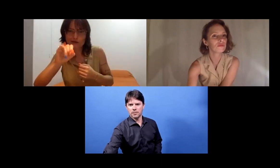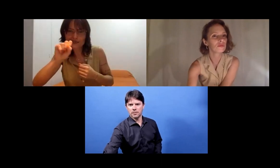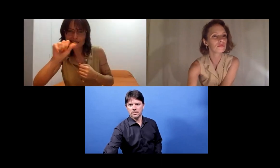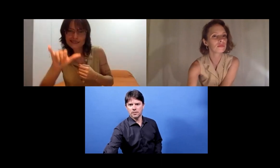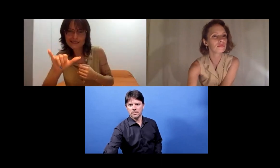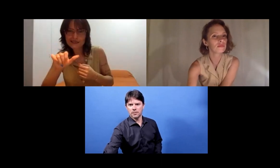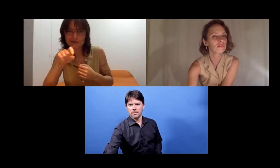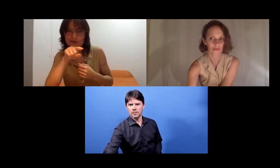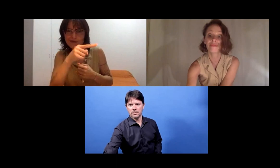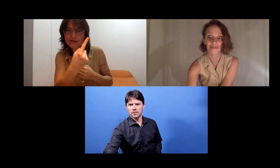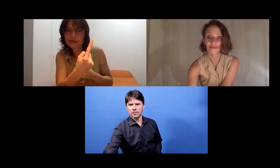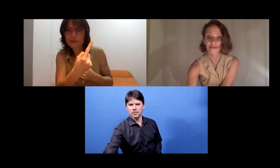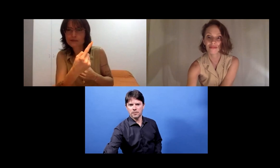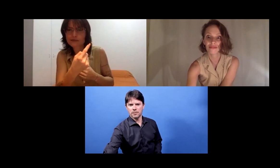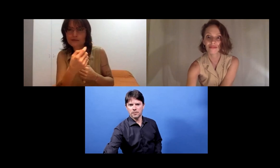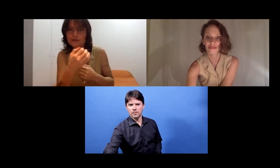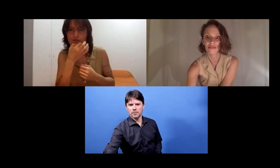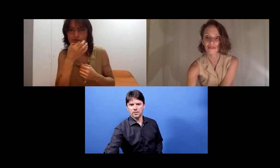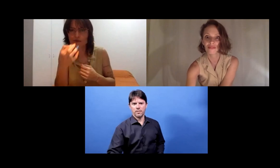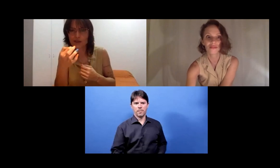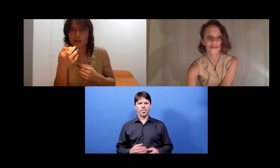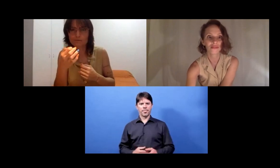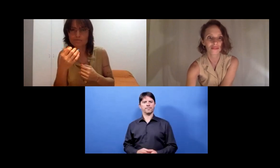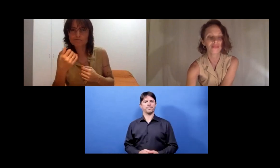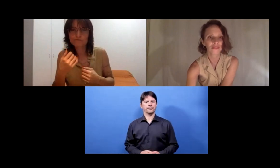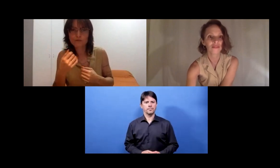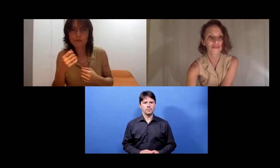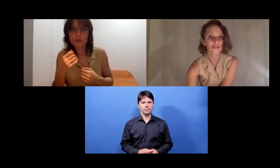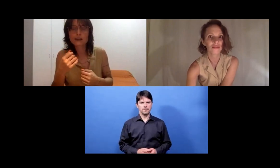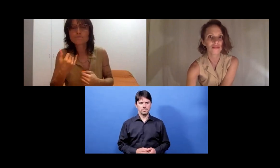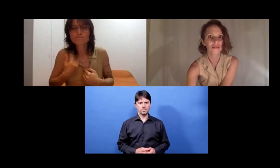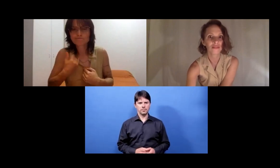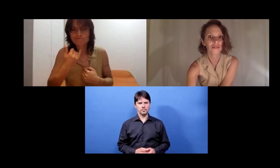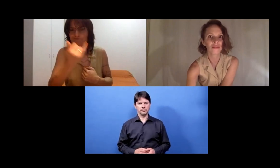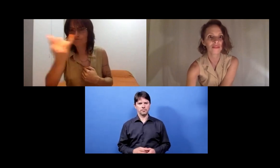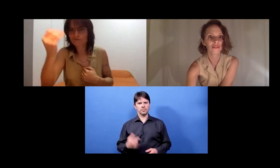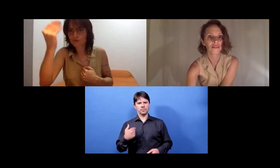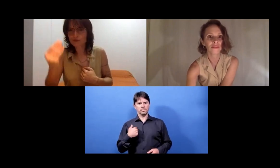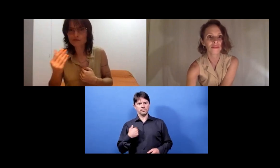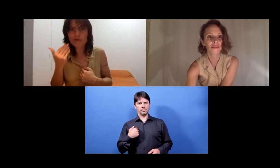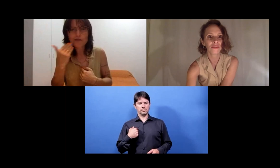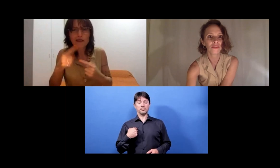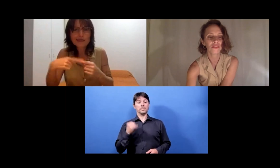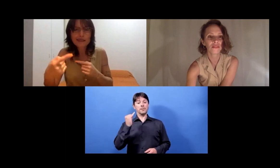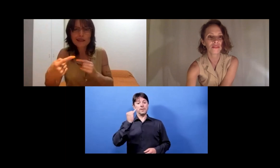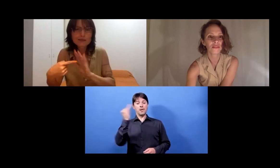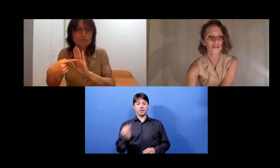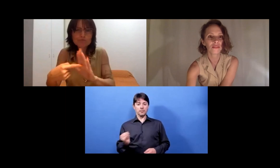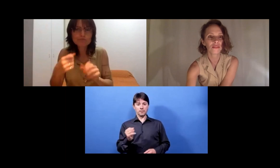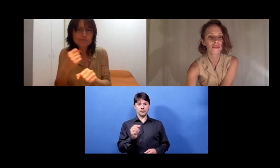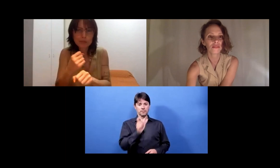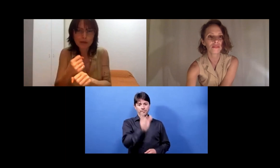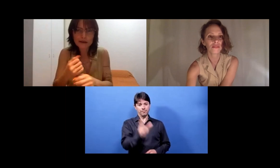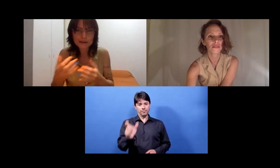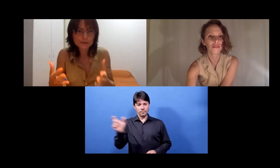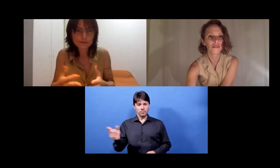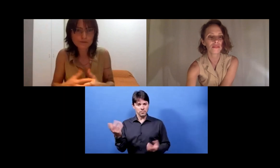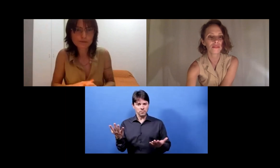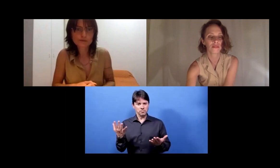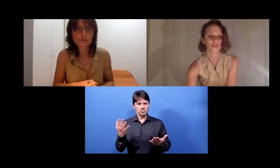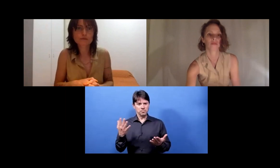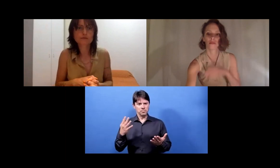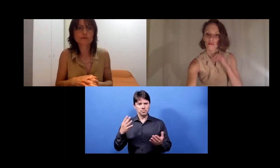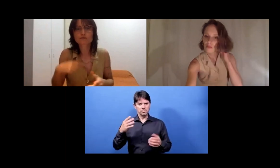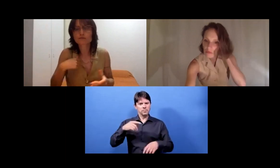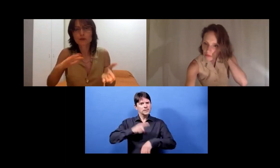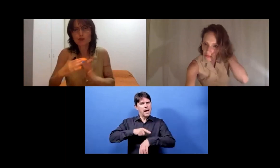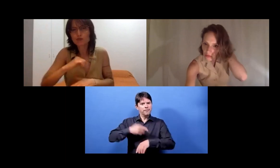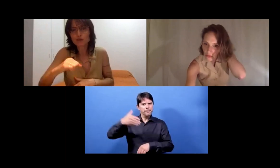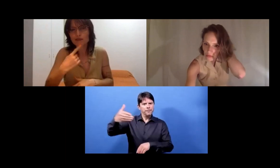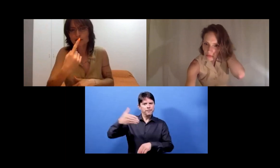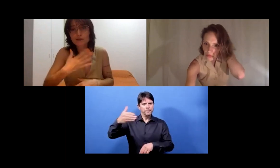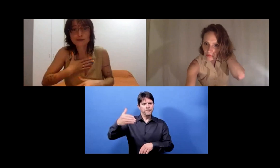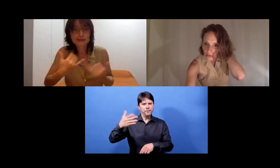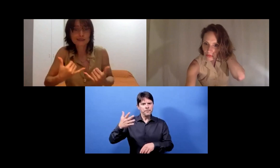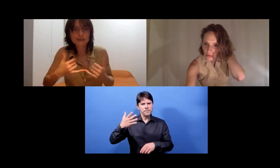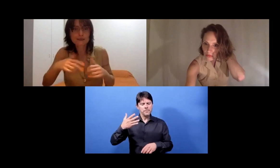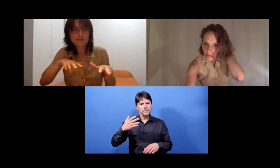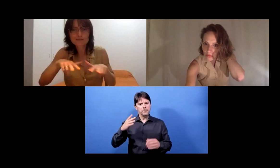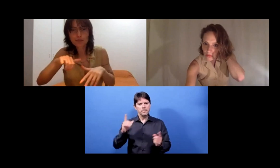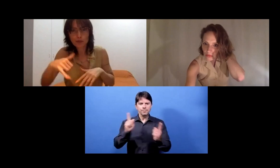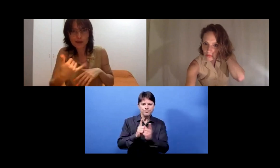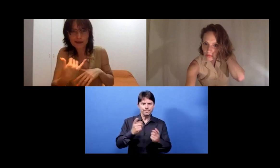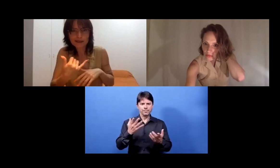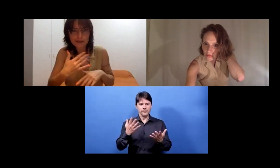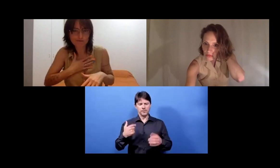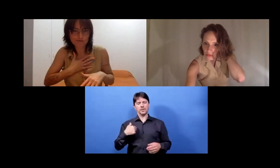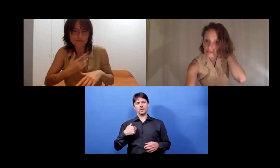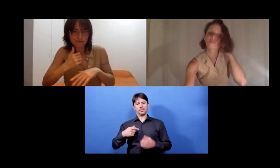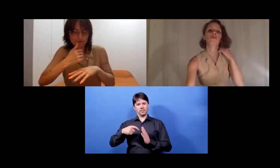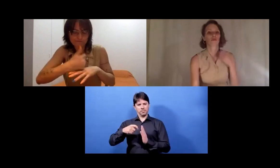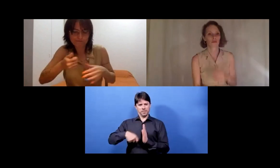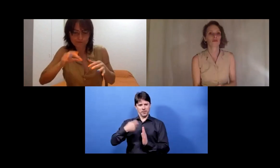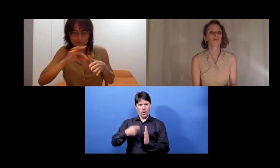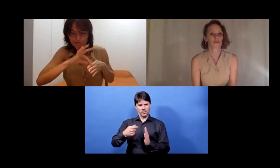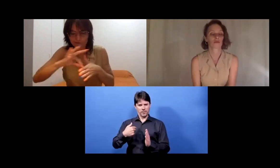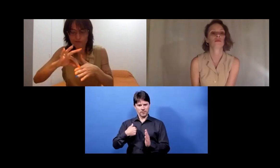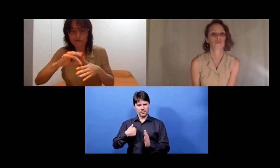Rita Mazza: There is a question. In the chat, from Zwoisy. What's the question?